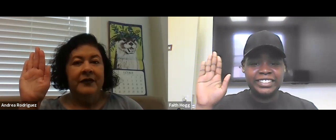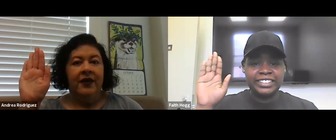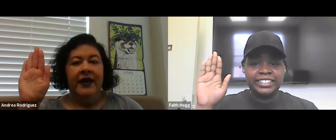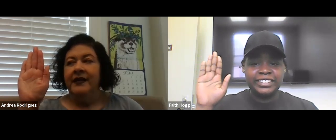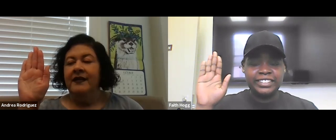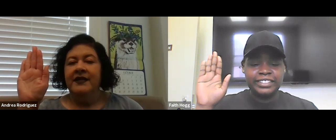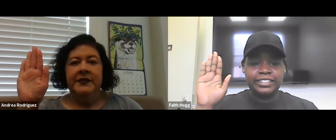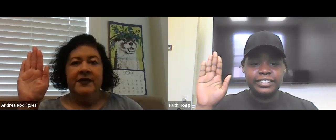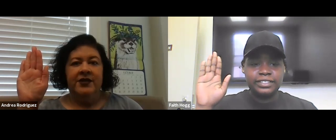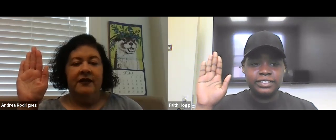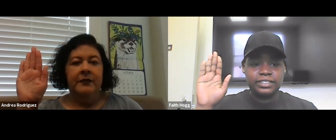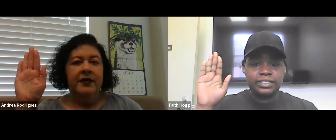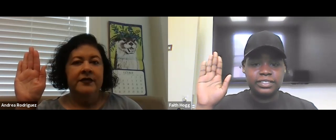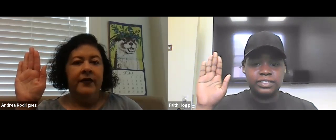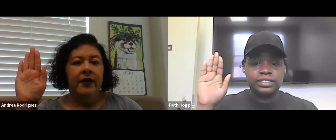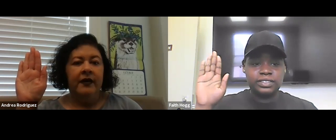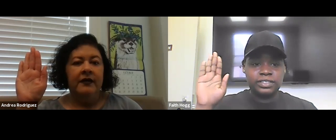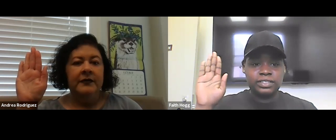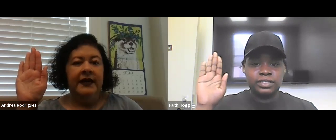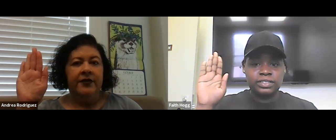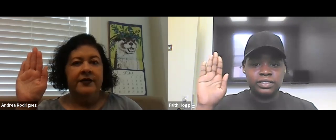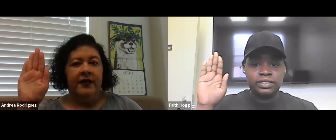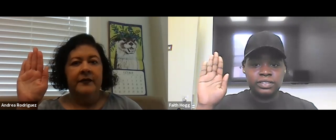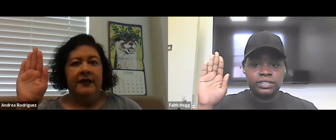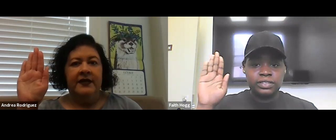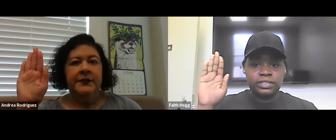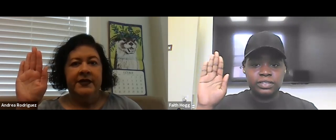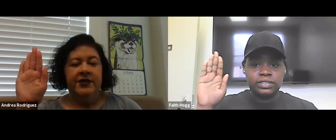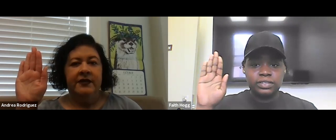with our hand in this position. Most of our letters are going to be in this position,